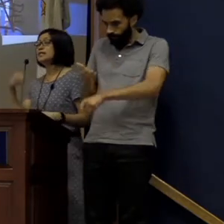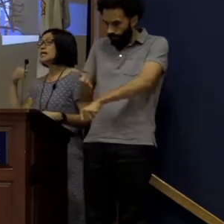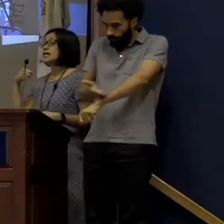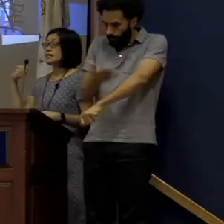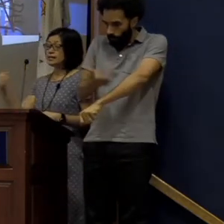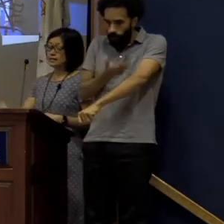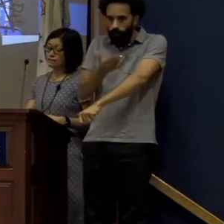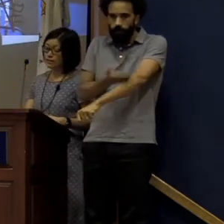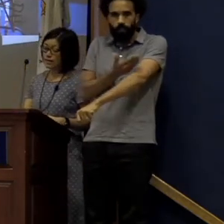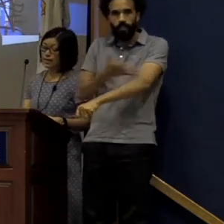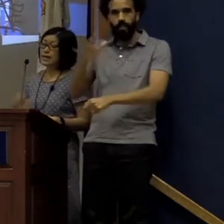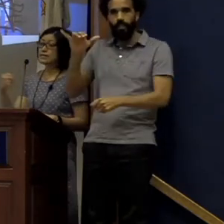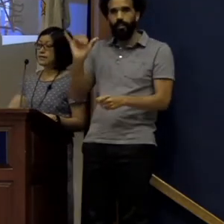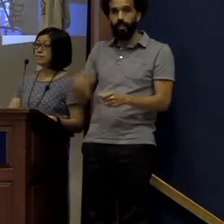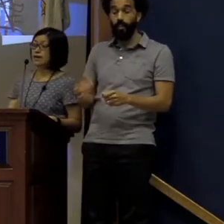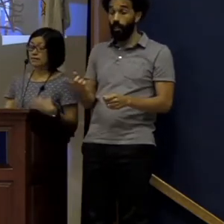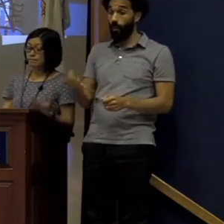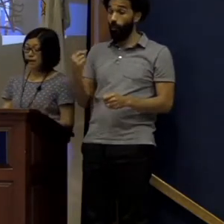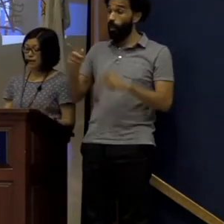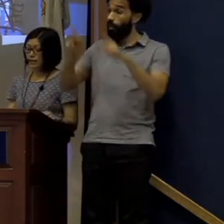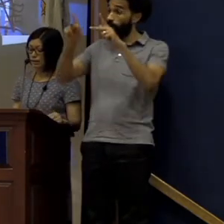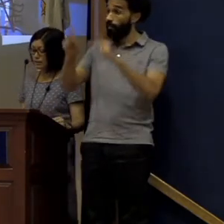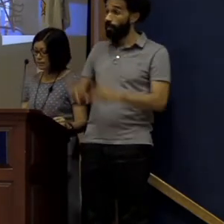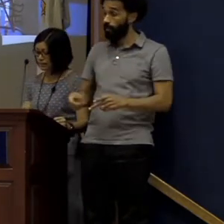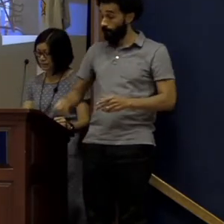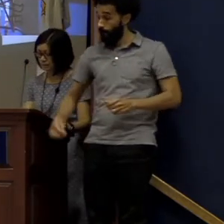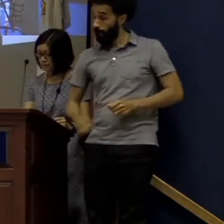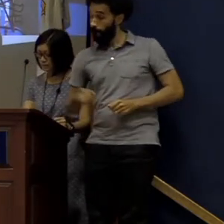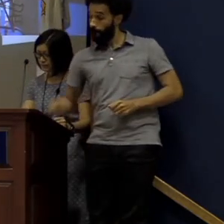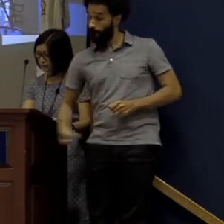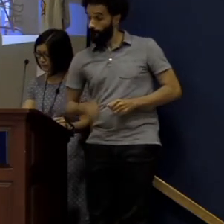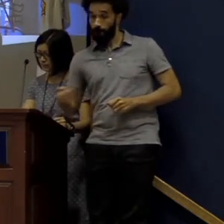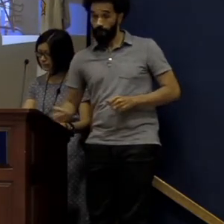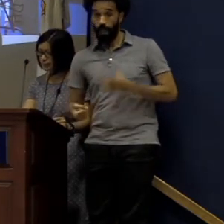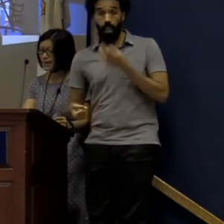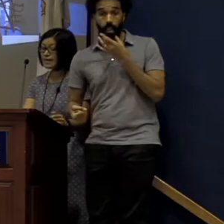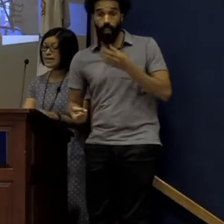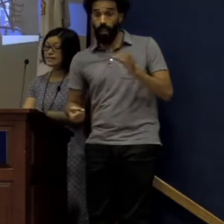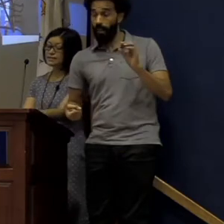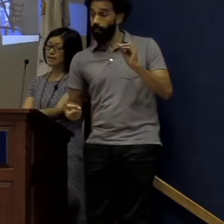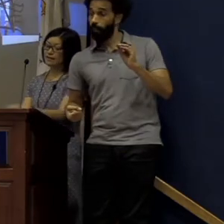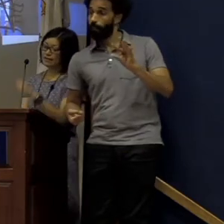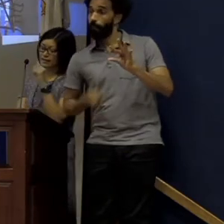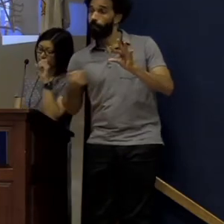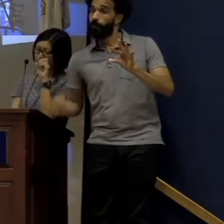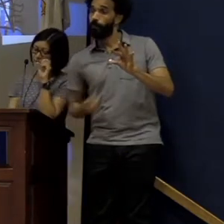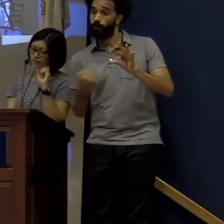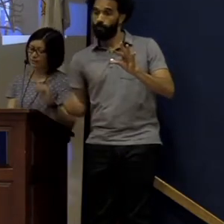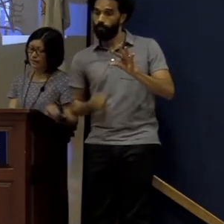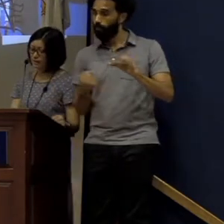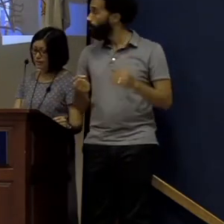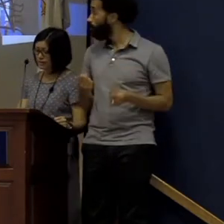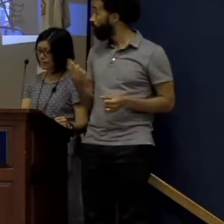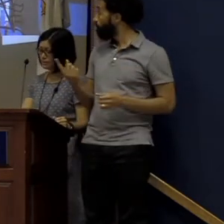The lever and at the same time power the LED mitts Kayson's father, Kaysons in the second picture